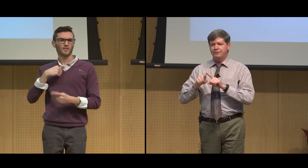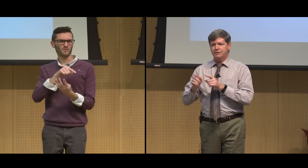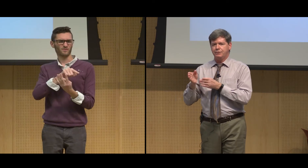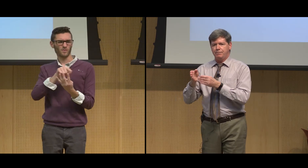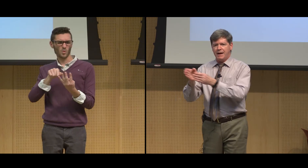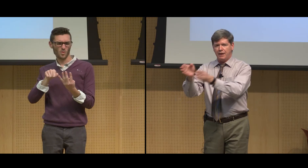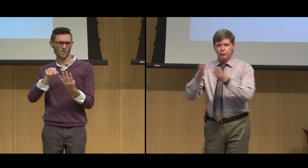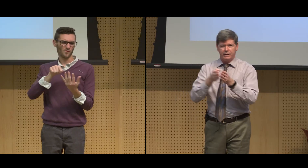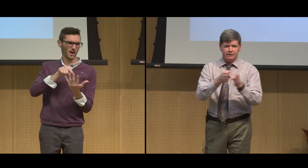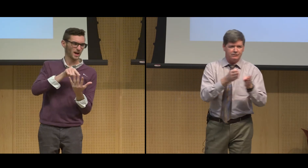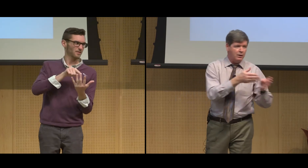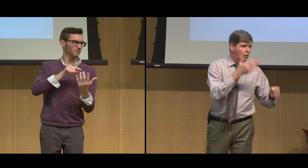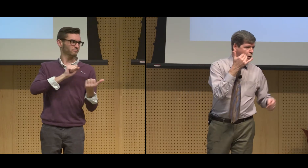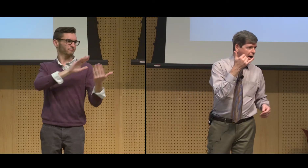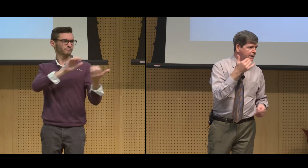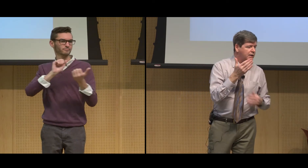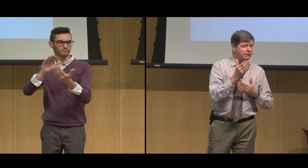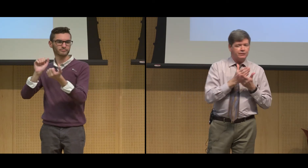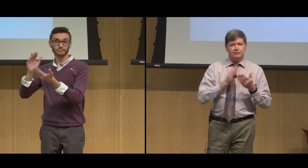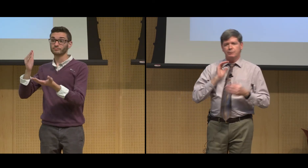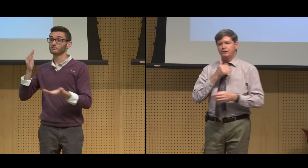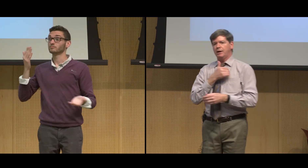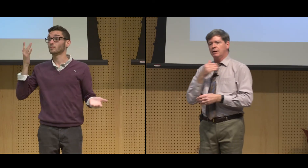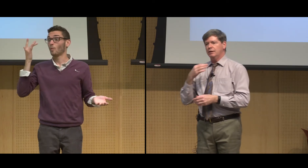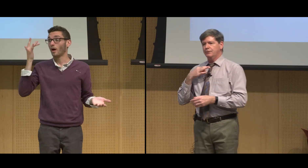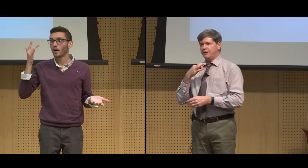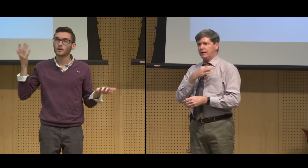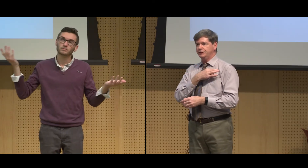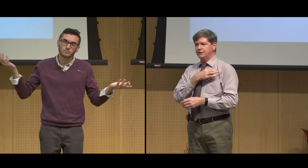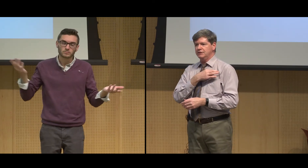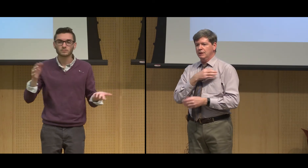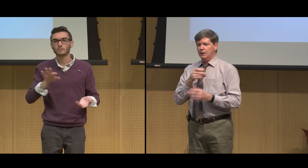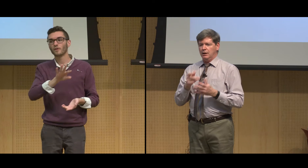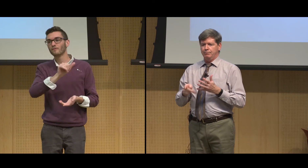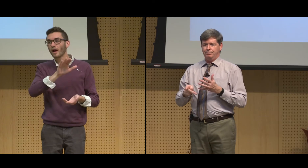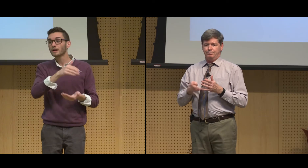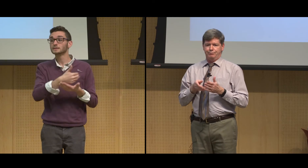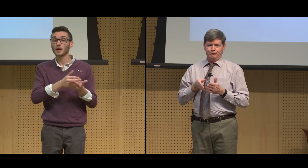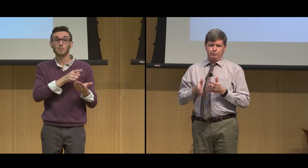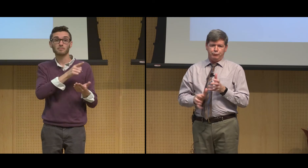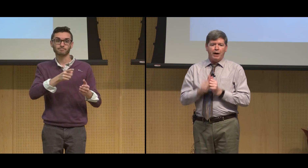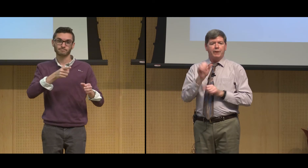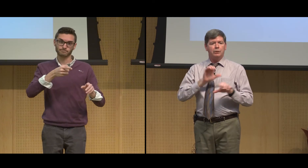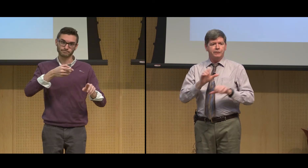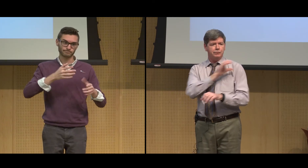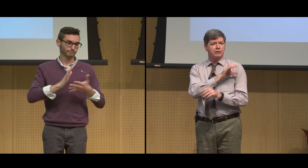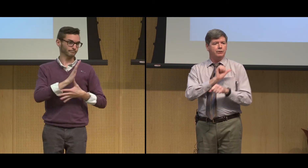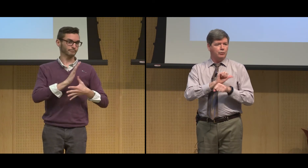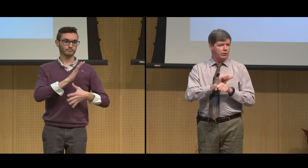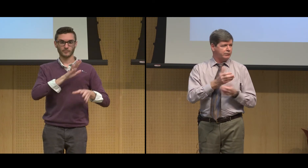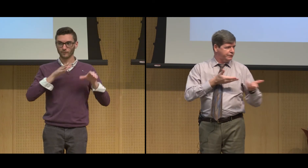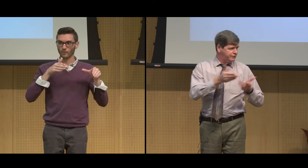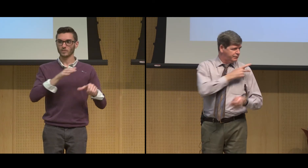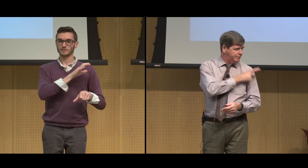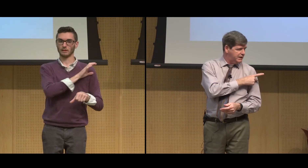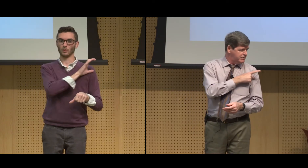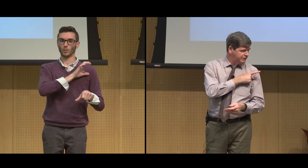there's about 4 or 5 different pathways. Why? Because some of our faculty primarily do